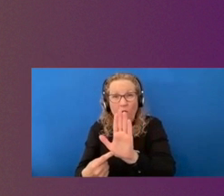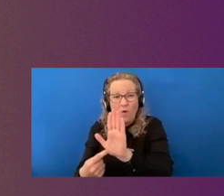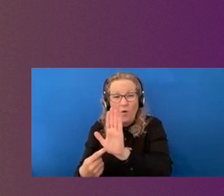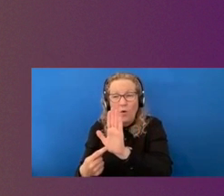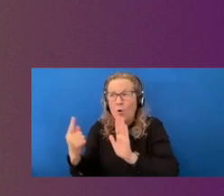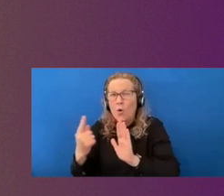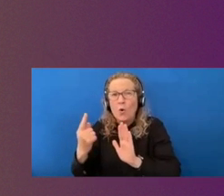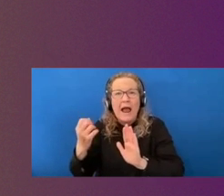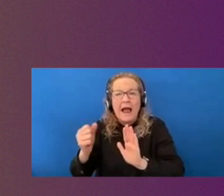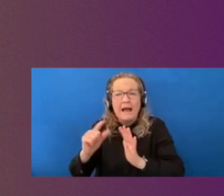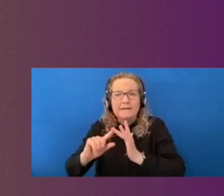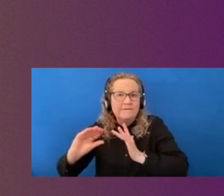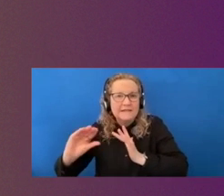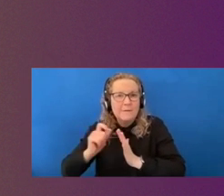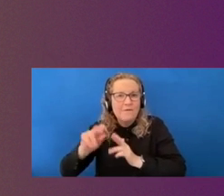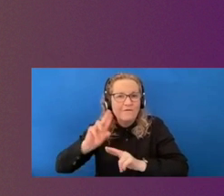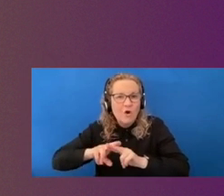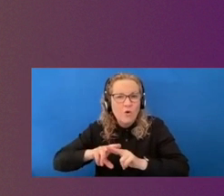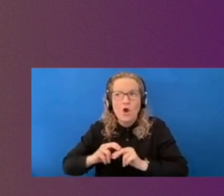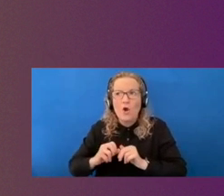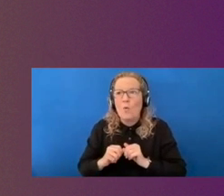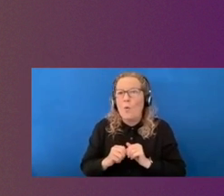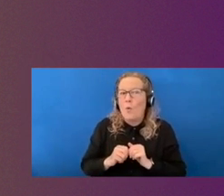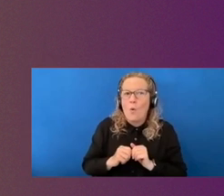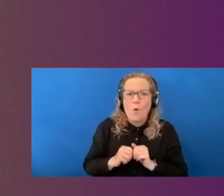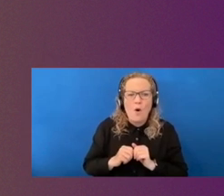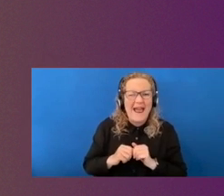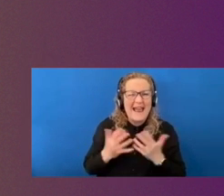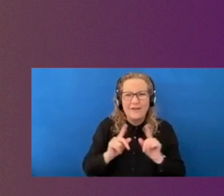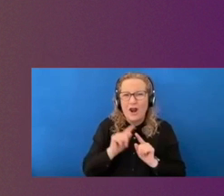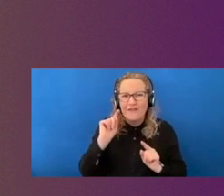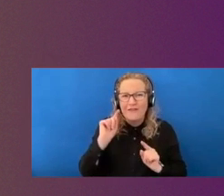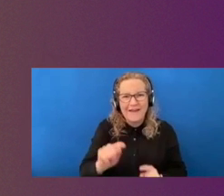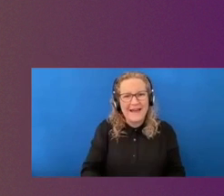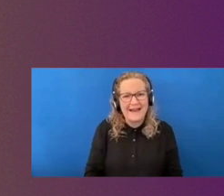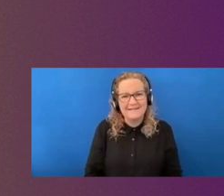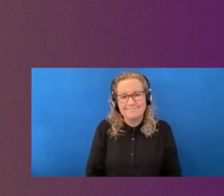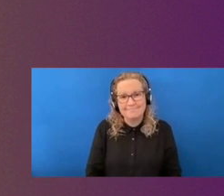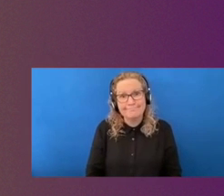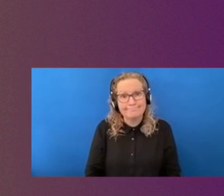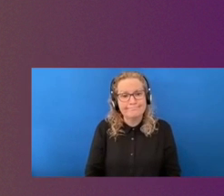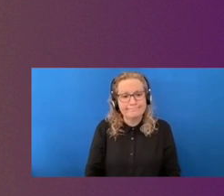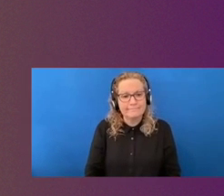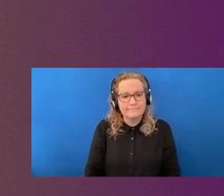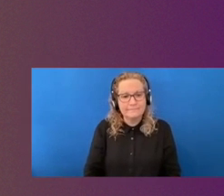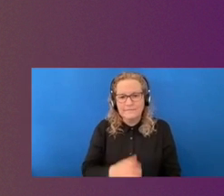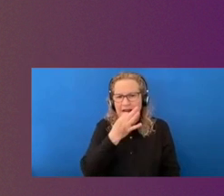investment portfolio or anything like that um what about you Steve let's